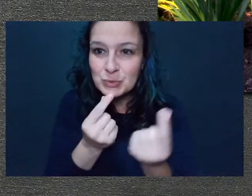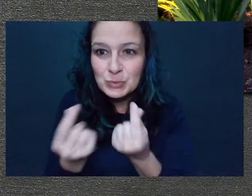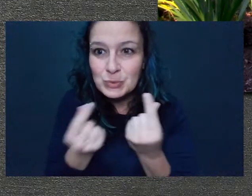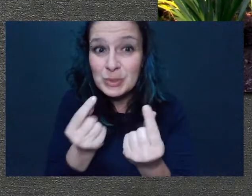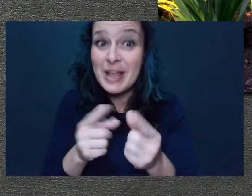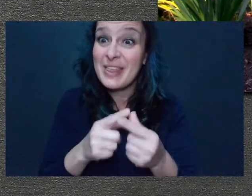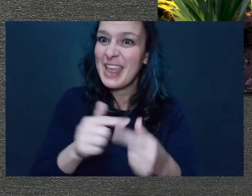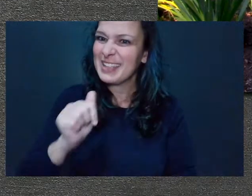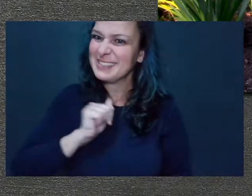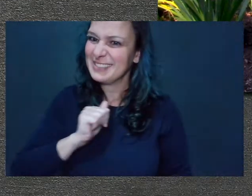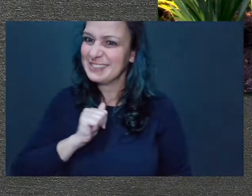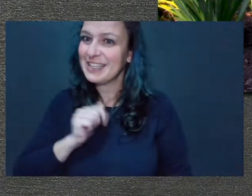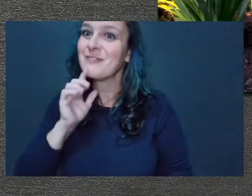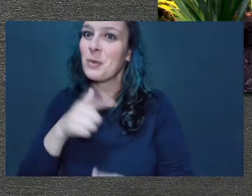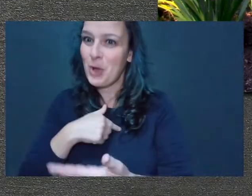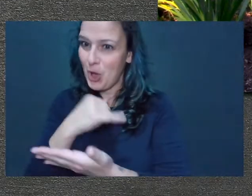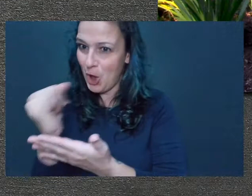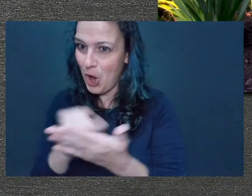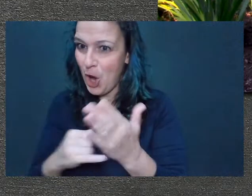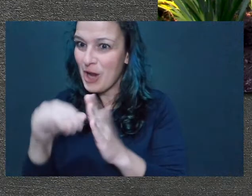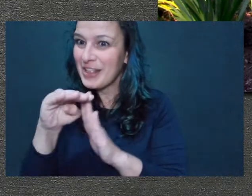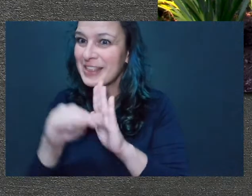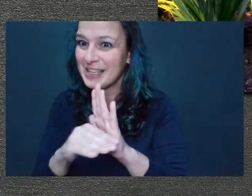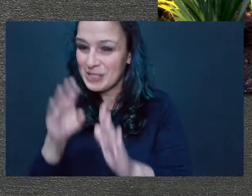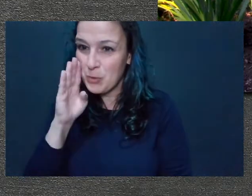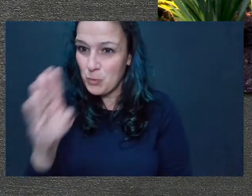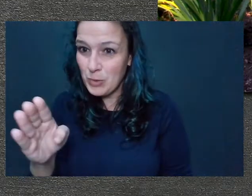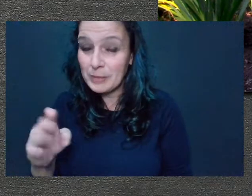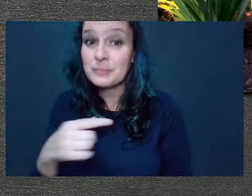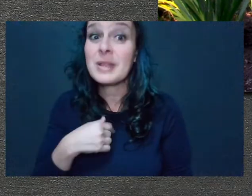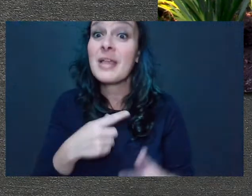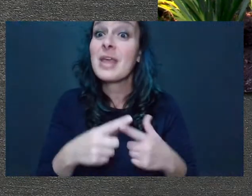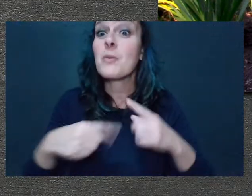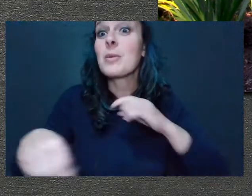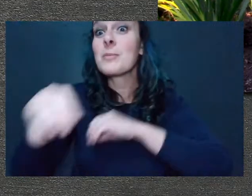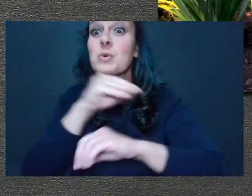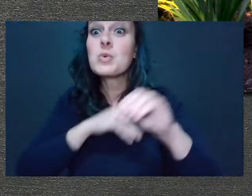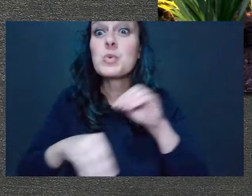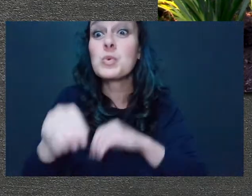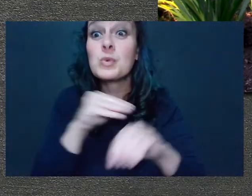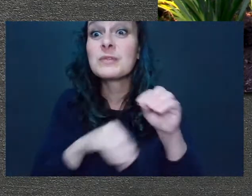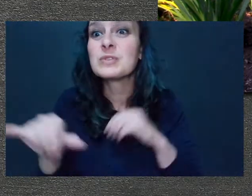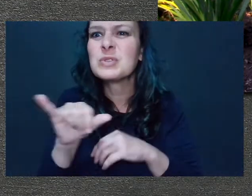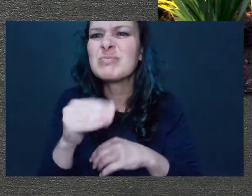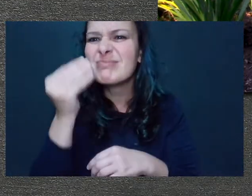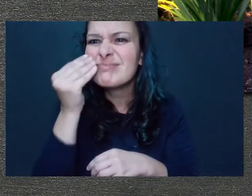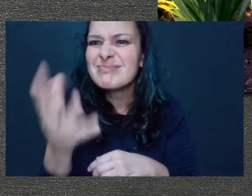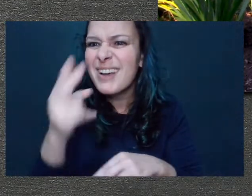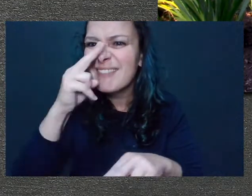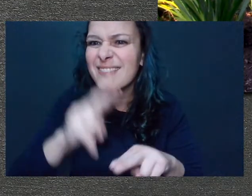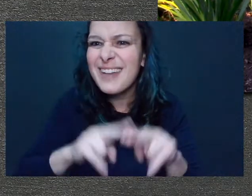do a little art lesson based on her artwork. Then we'll have a little movement. We're gonna have a lot of fun today. Are you ready?